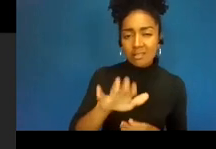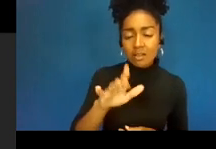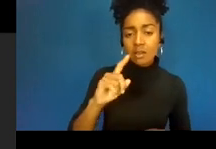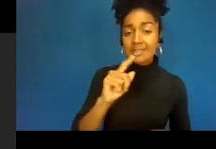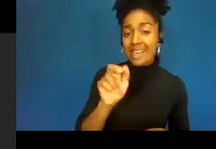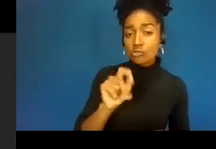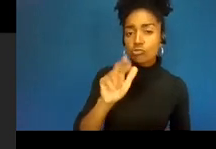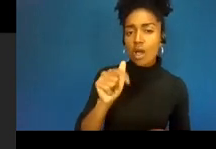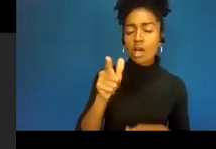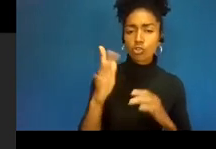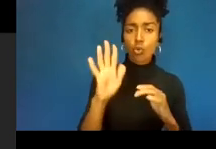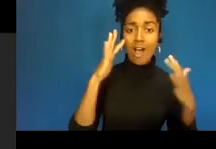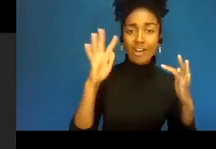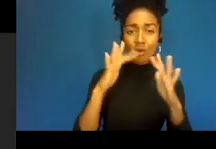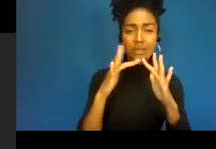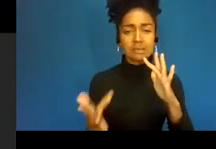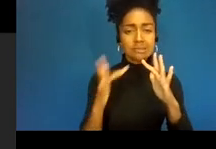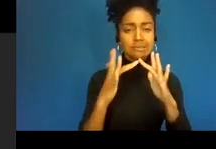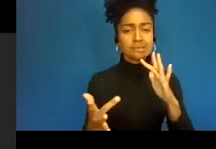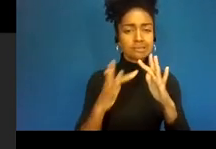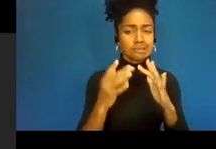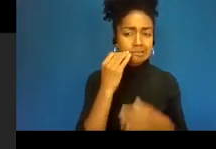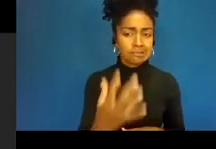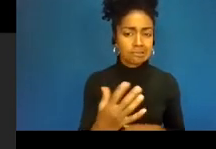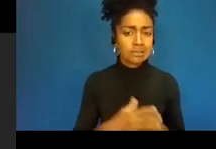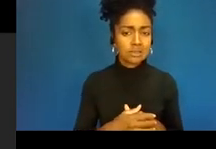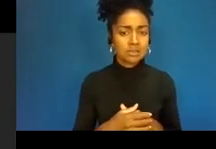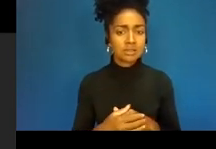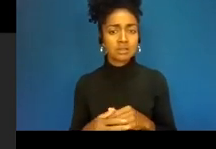[Zandra] Okay, I'm cutting out a little bit? [audio cutting out]